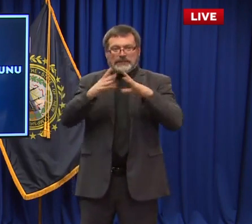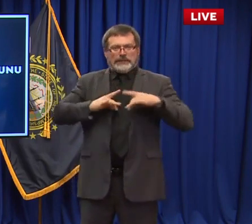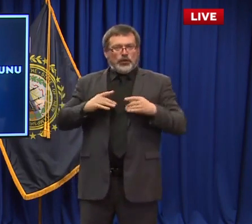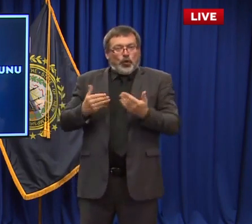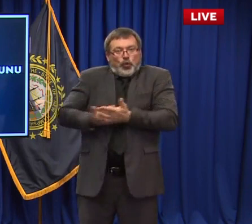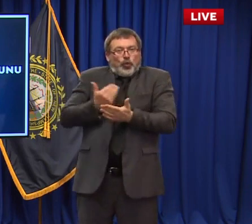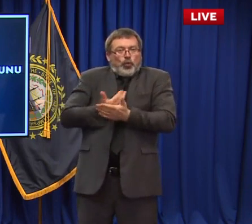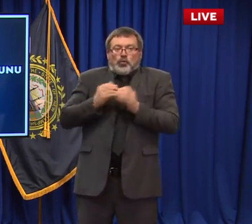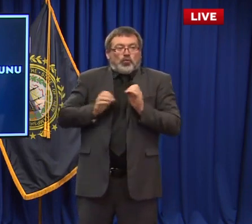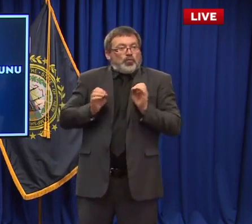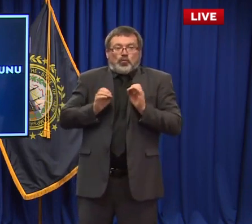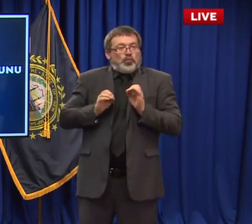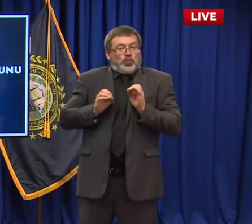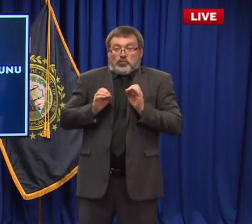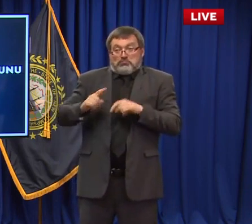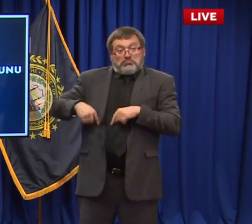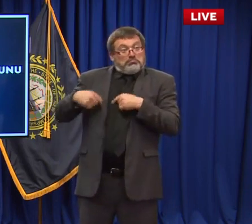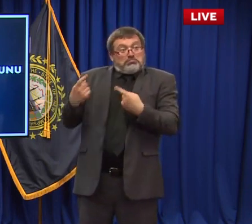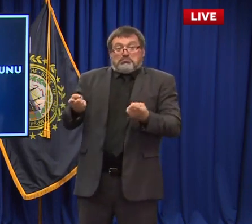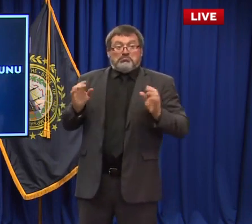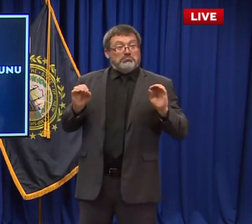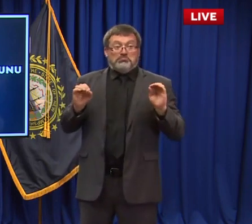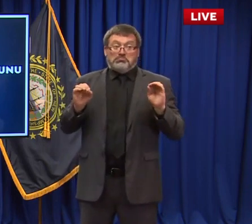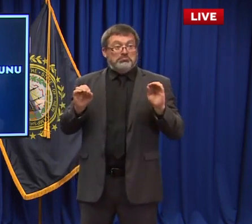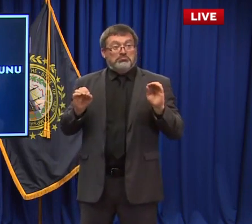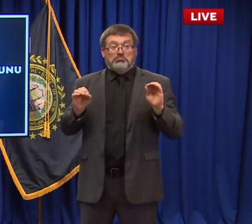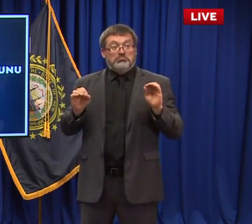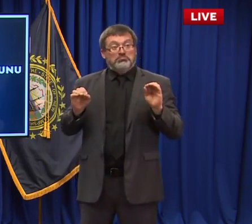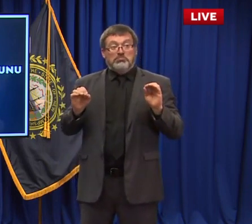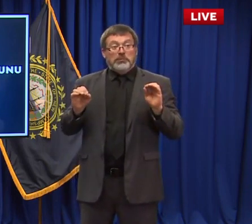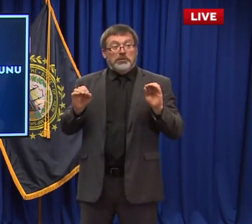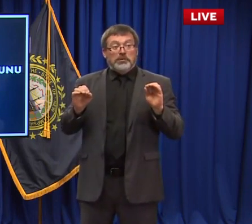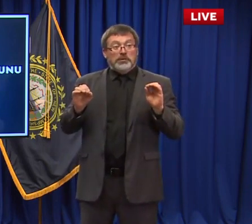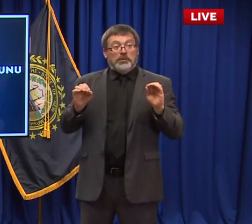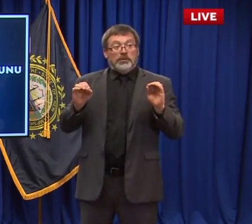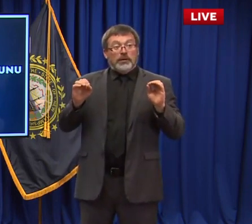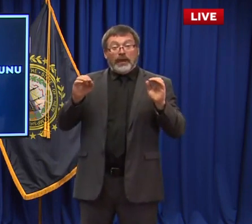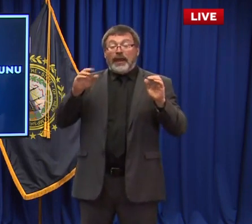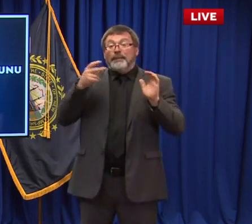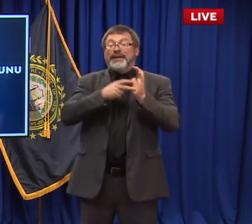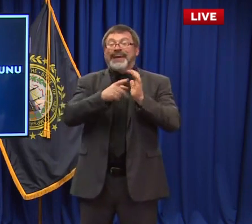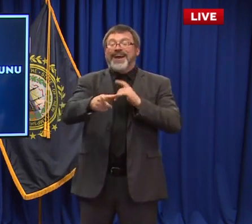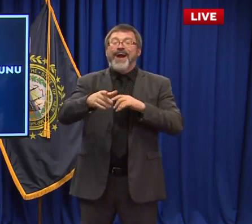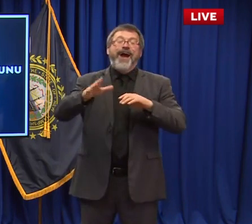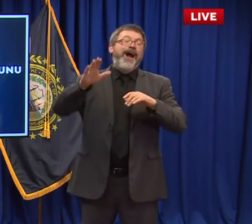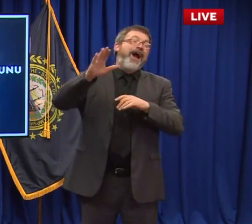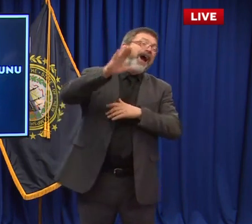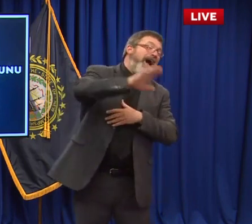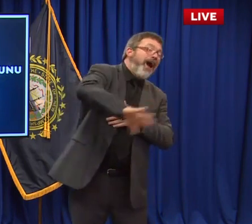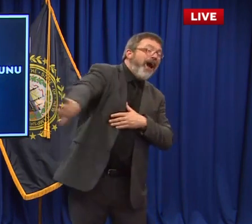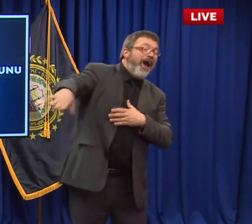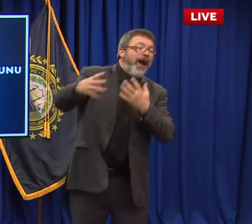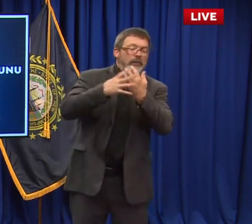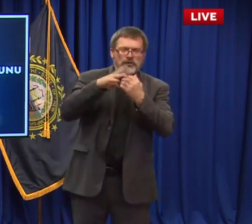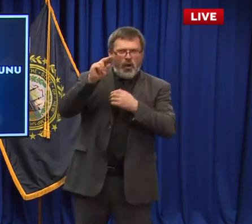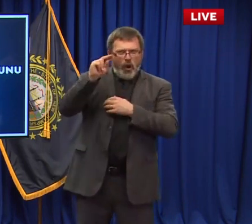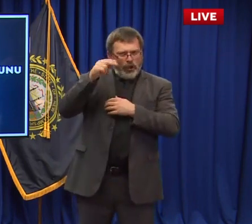NO, WE DON’T HAVE ANY ADDITIONAL COVID CASES OR COVID CASES WITHIN CORRECTIONAL FACILITIES OR OUTBREAKS OR ANYTHING LIKE THAT.